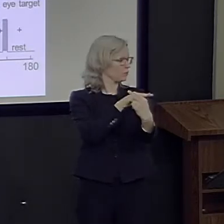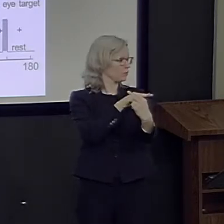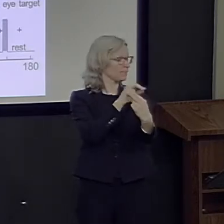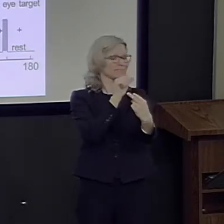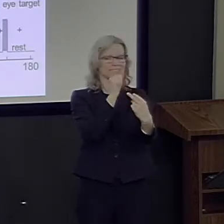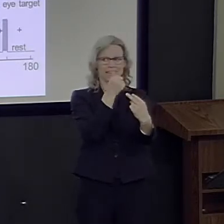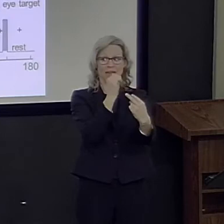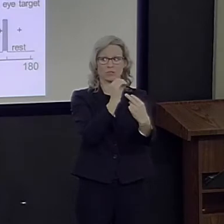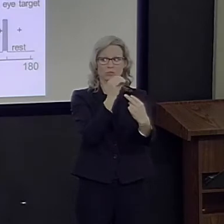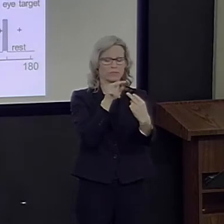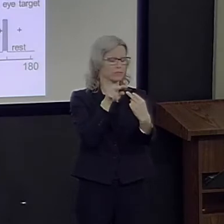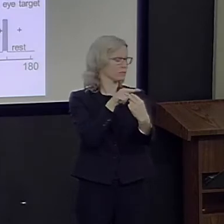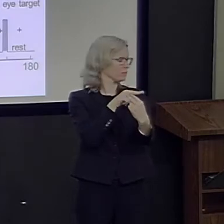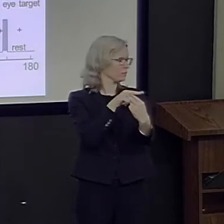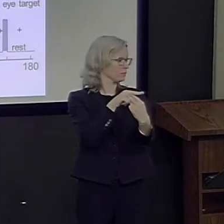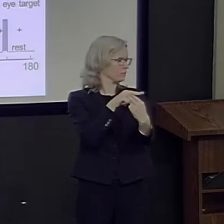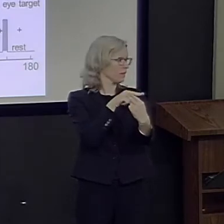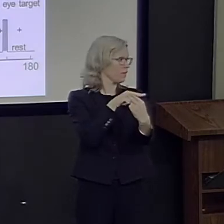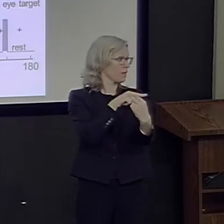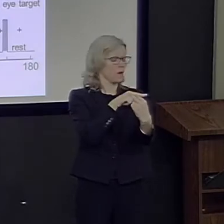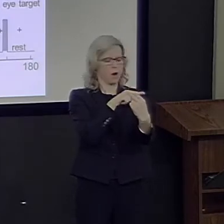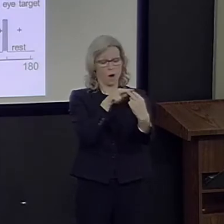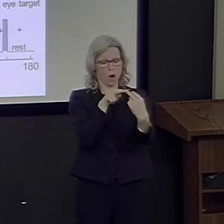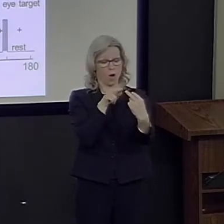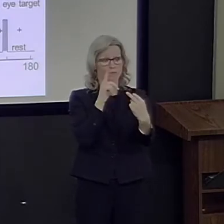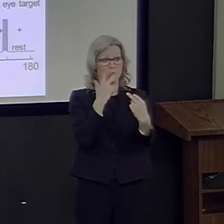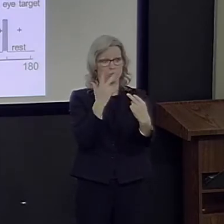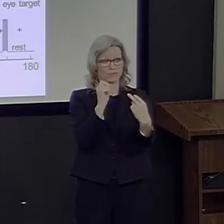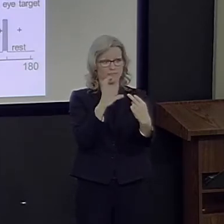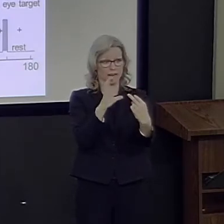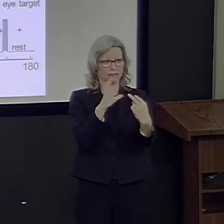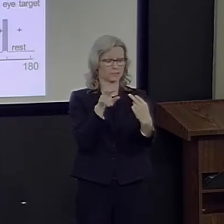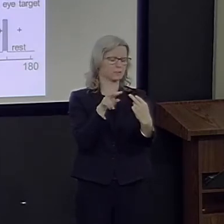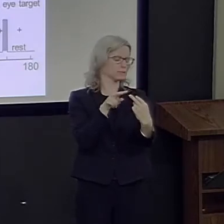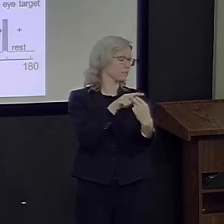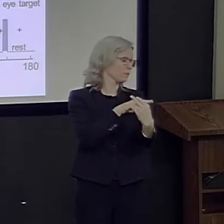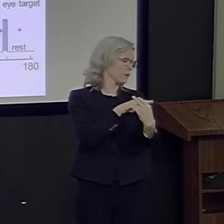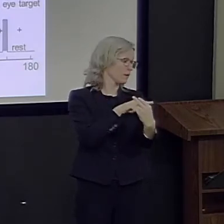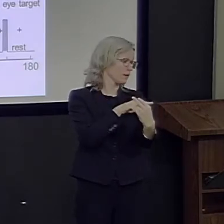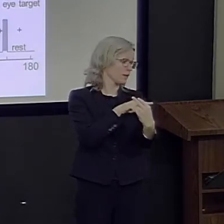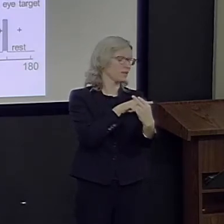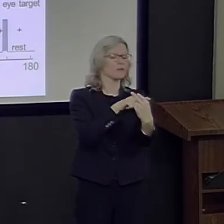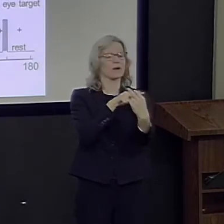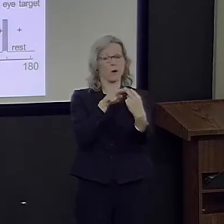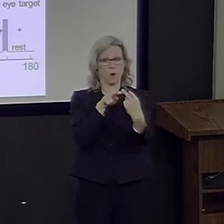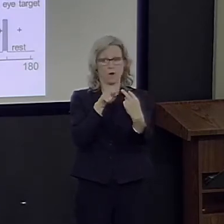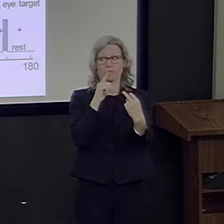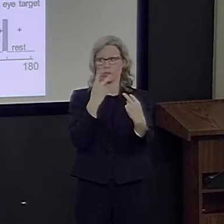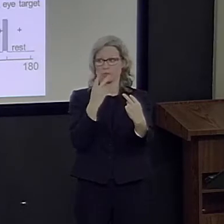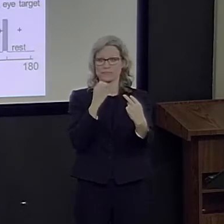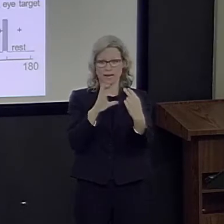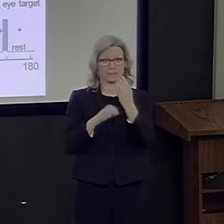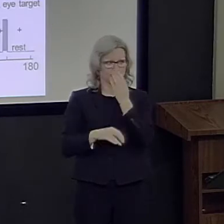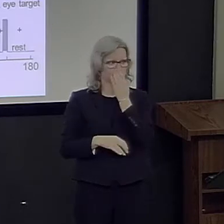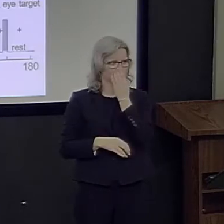Look on for three seconds and then away. On for three seconds and then away. From an analysis point of view,